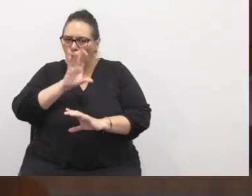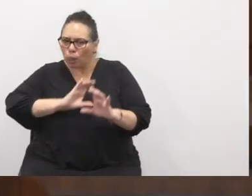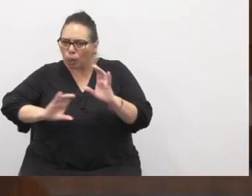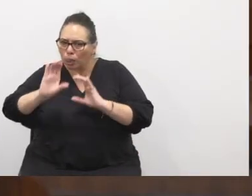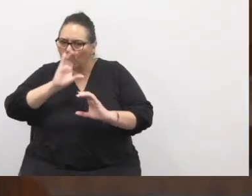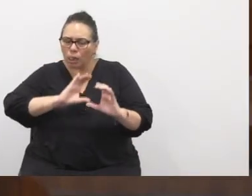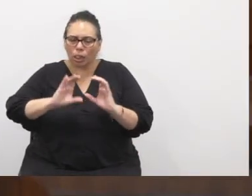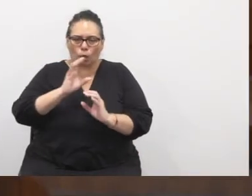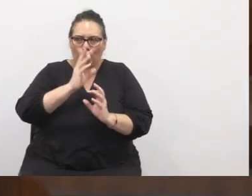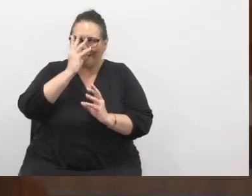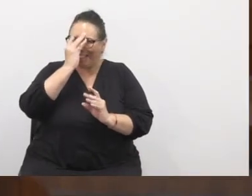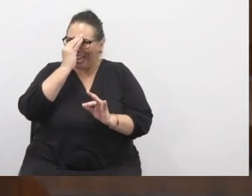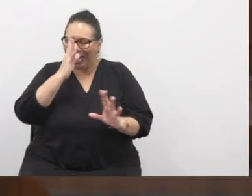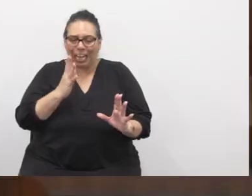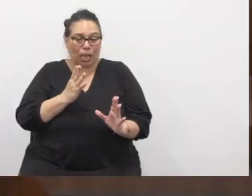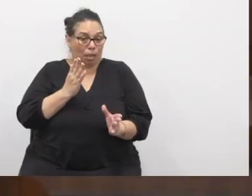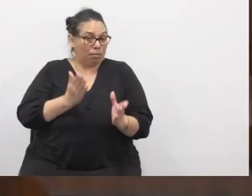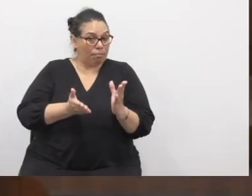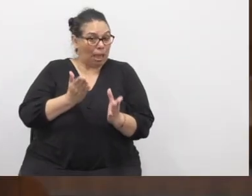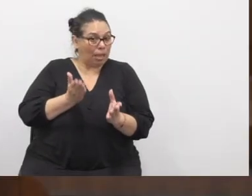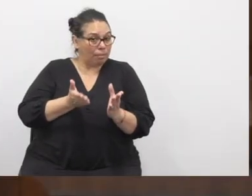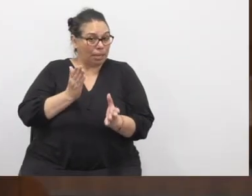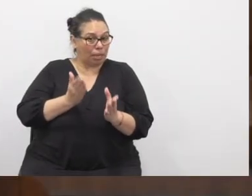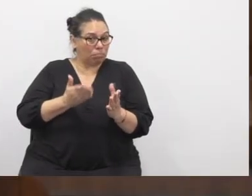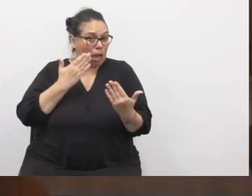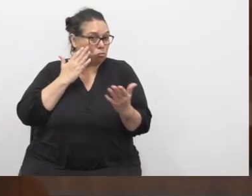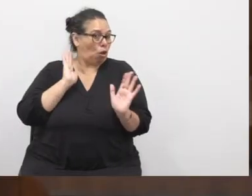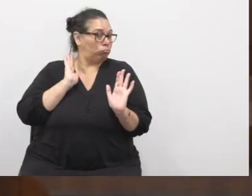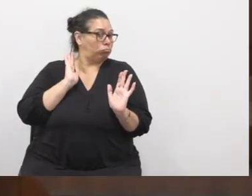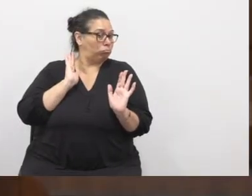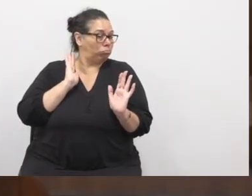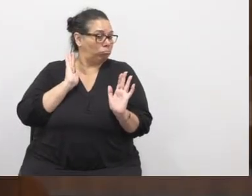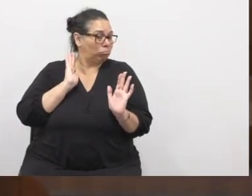given that there might be, I don't know this just hypothesizing,